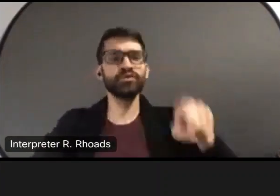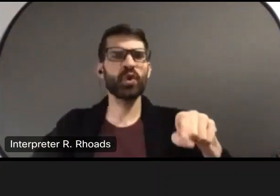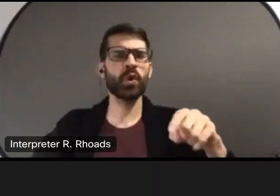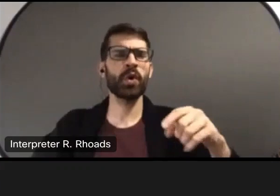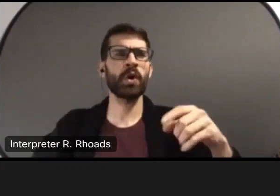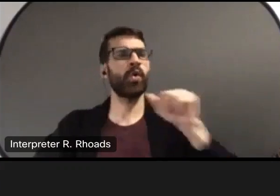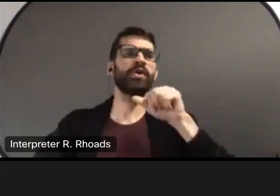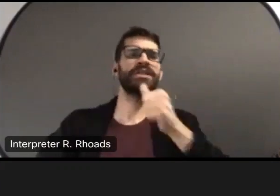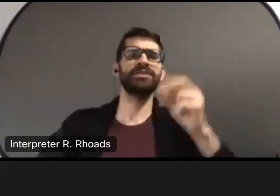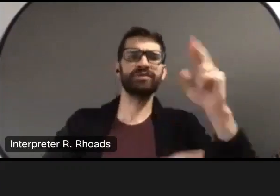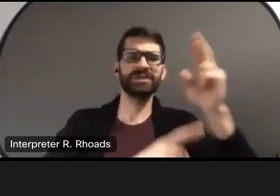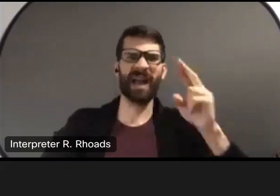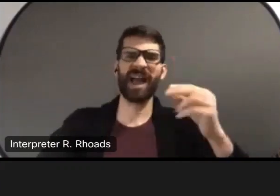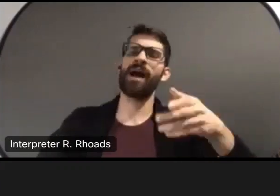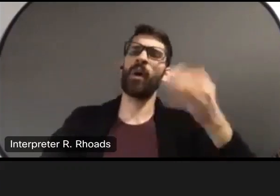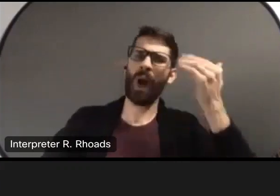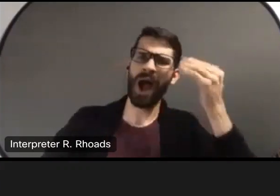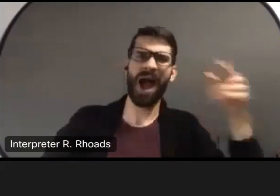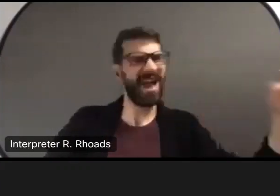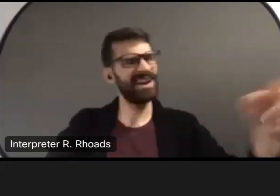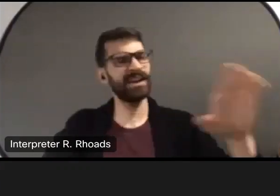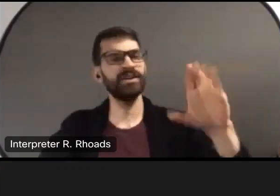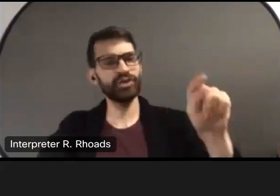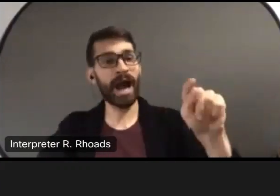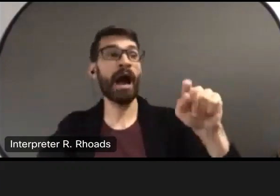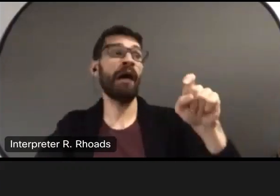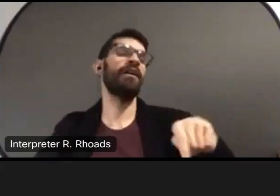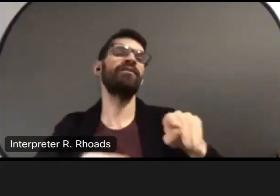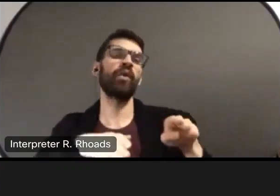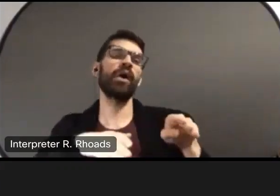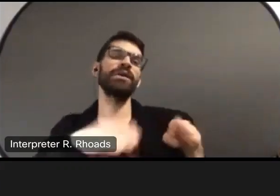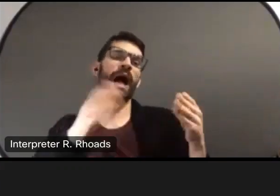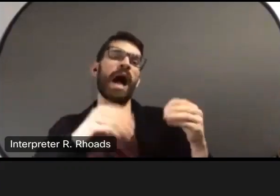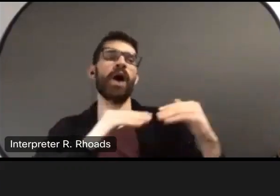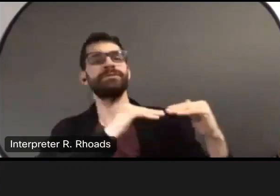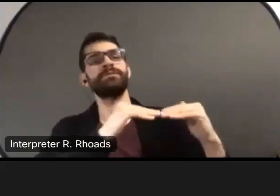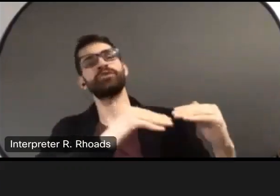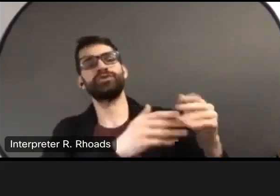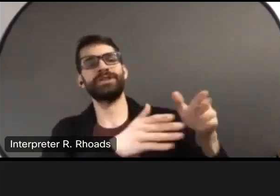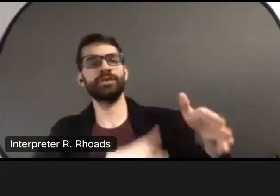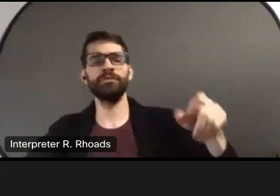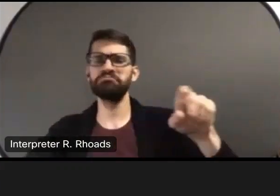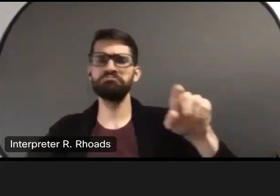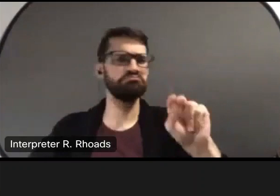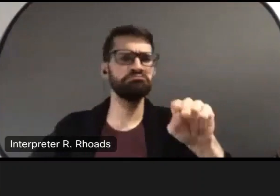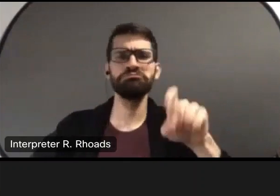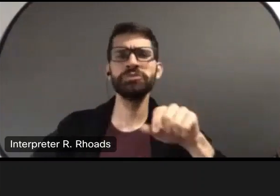function is on, right? I would also say that I recognize that a virtual meeting does have its